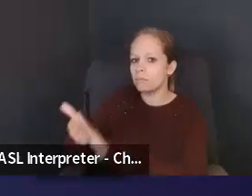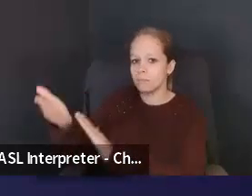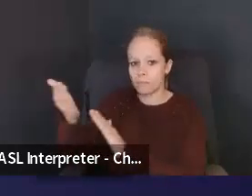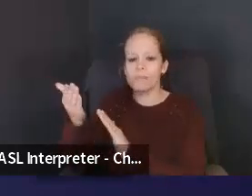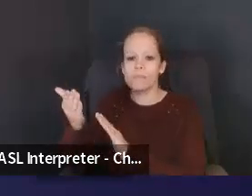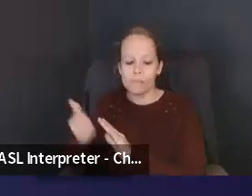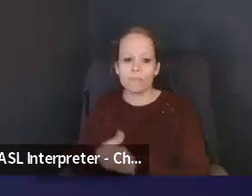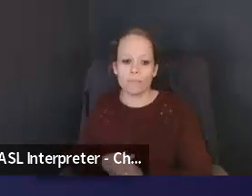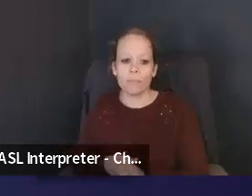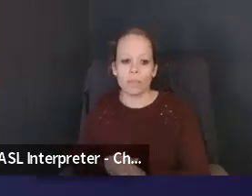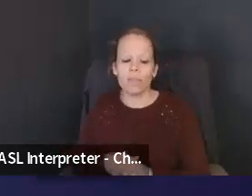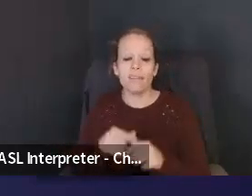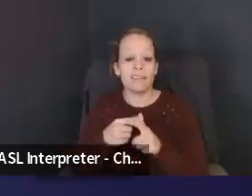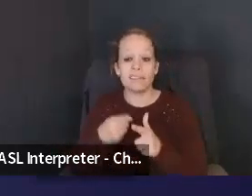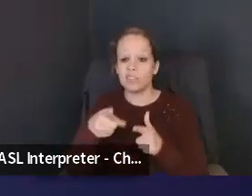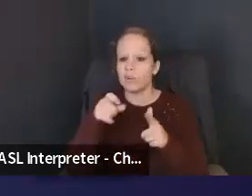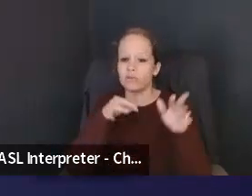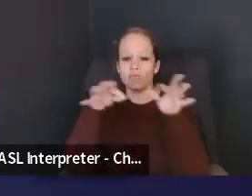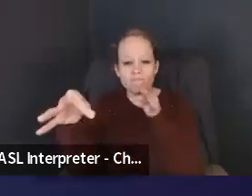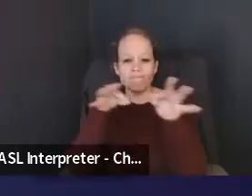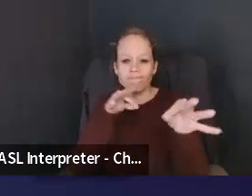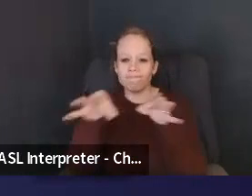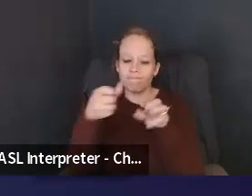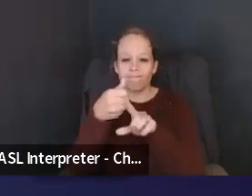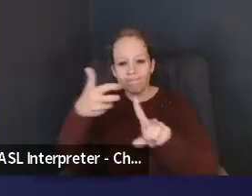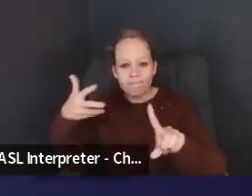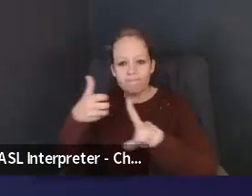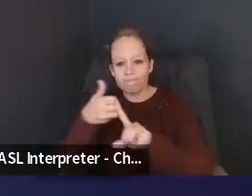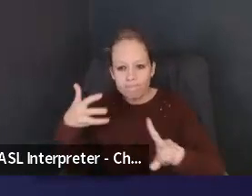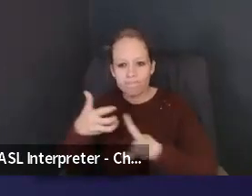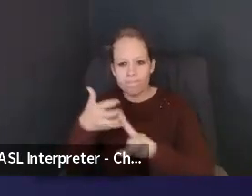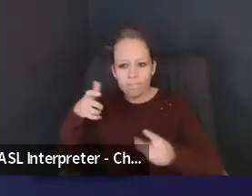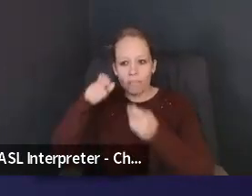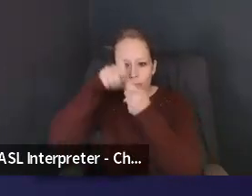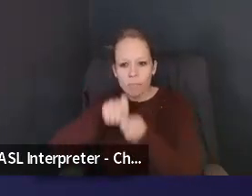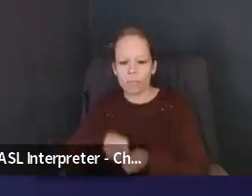and then you spell those out in really exquisite detail. That's how you get all the points on this